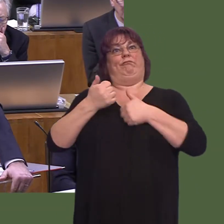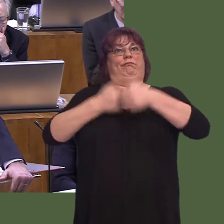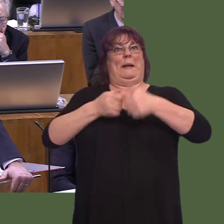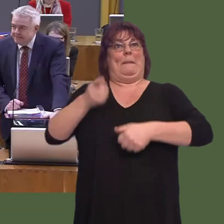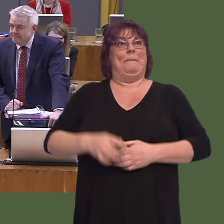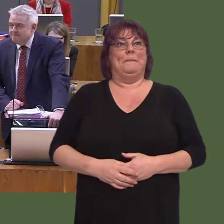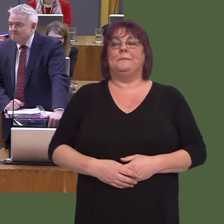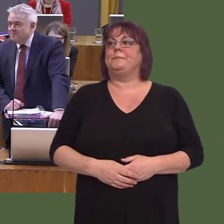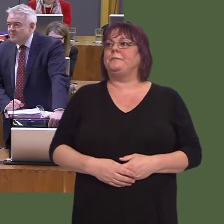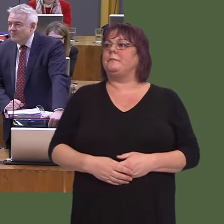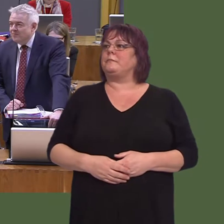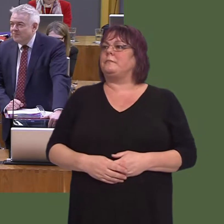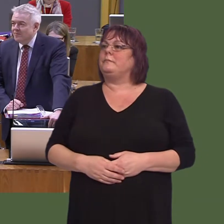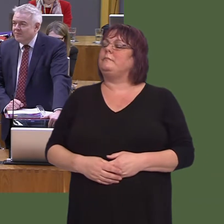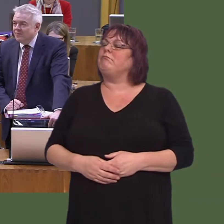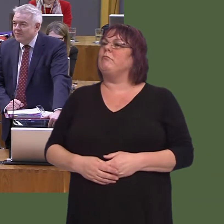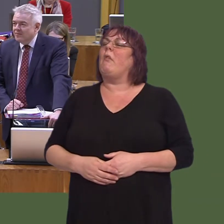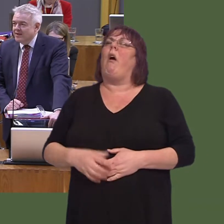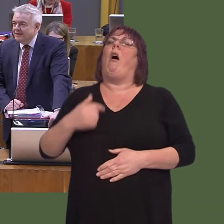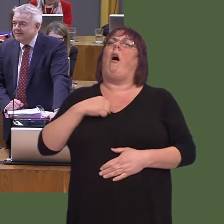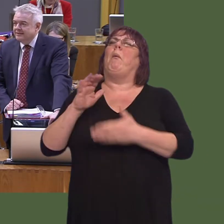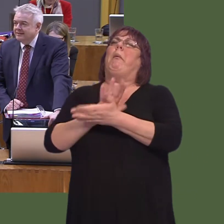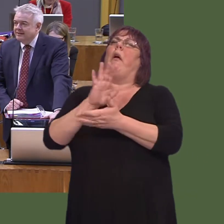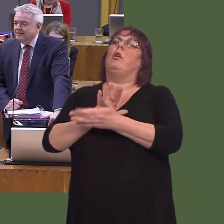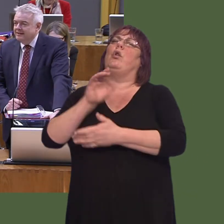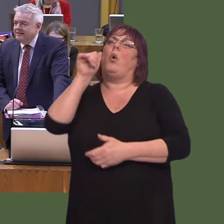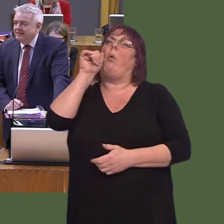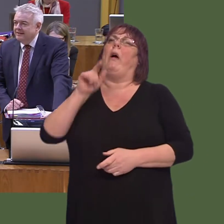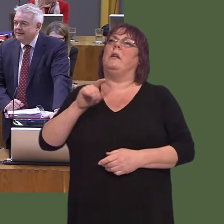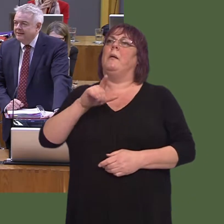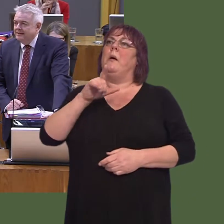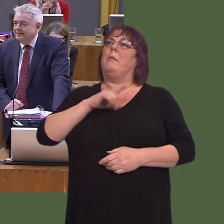Neil Hamilton AM: I'm delighted to hear that, because as a result of leaving the European